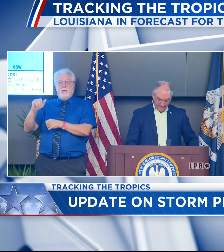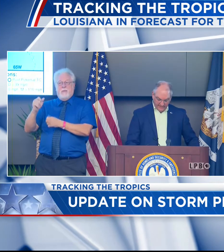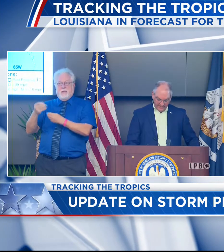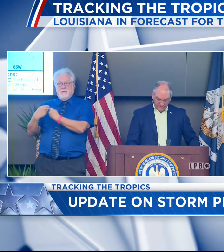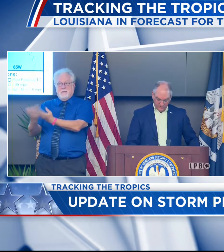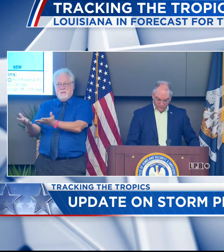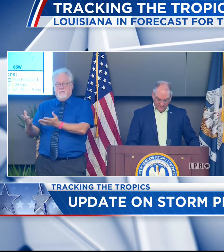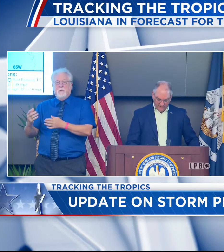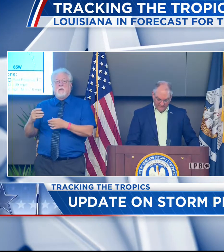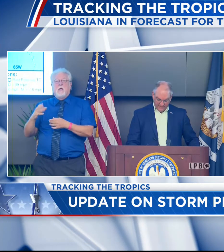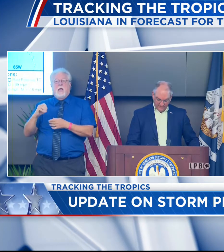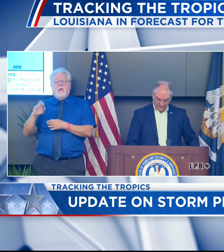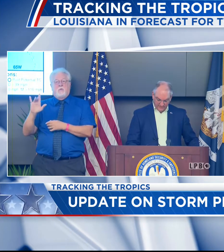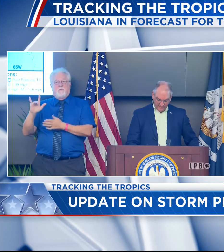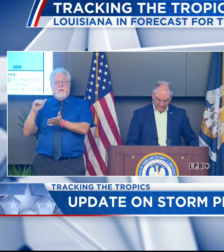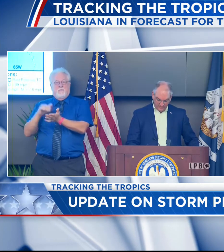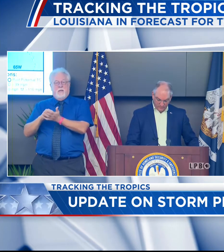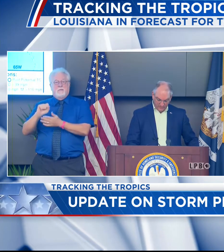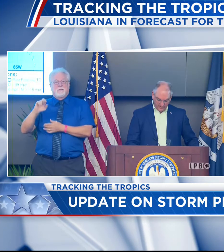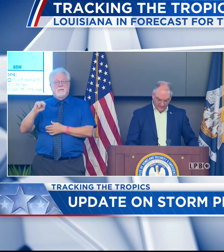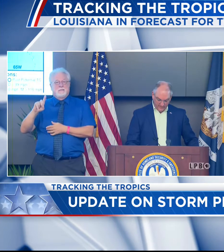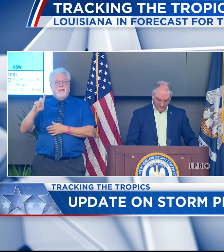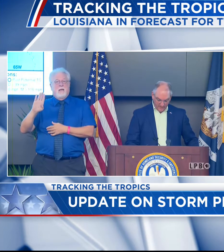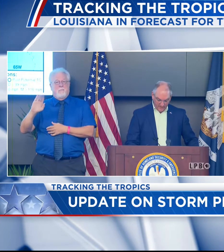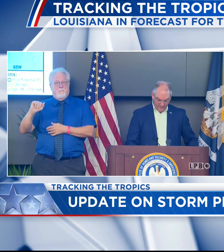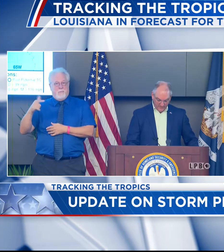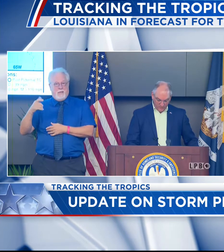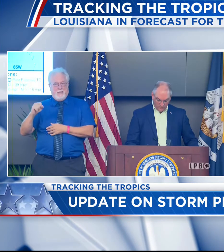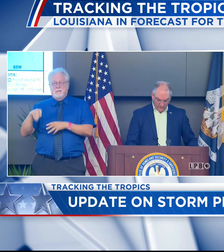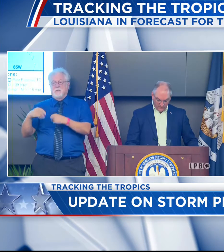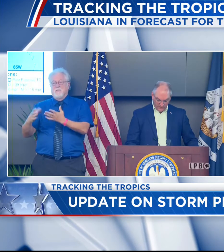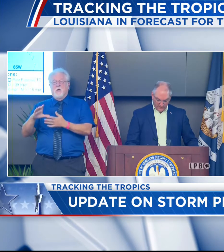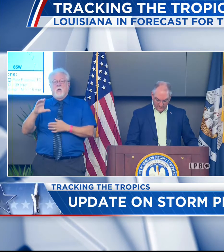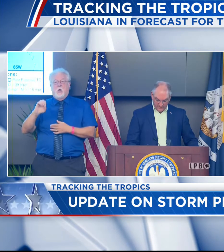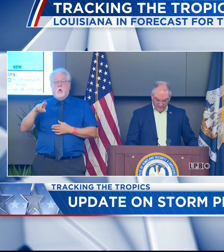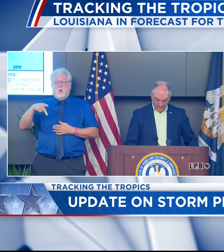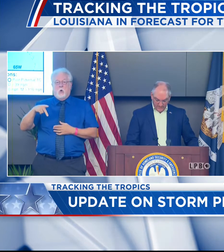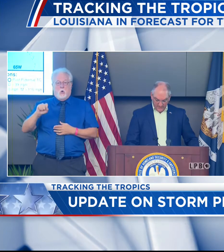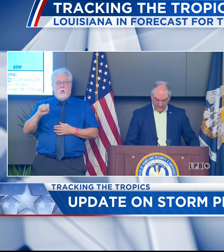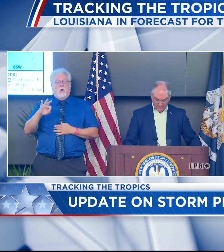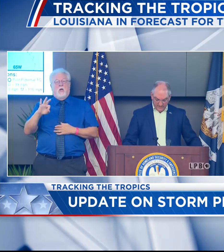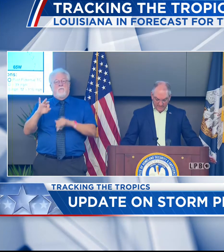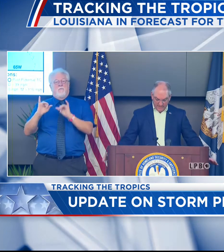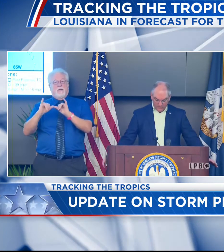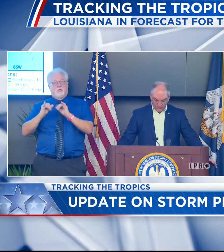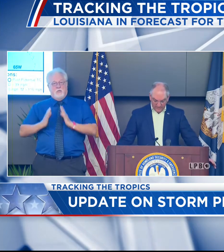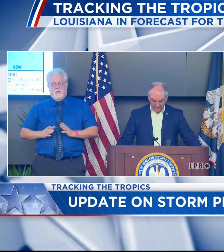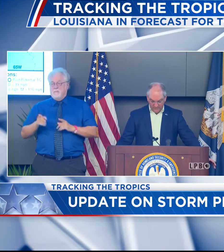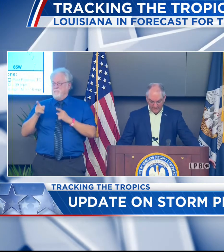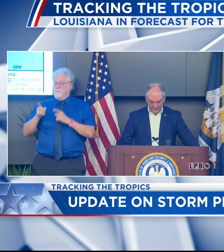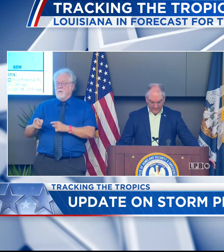STRUCTURE CAN BE CLOSED. AND ST. BERNARD PARISH, 3,000 FIELD SANDBAGS WERE DELIVERED.